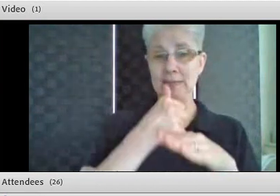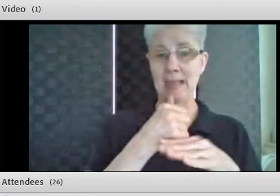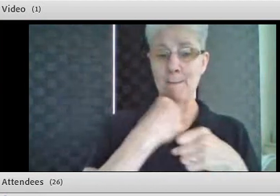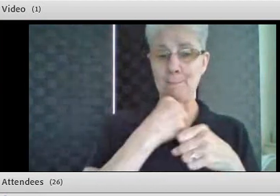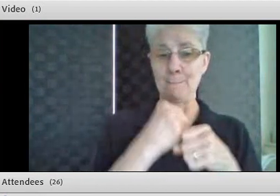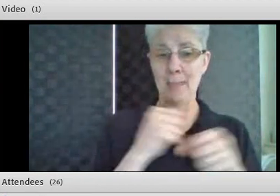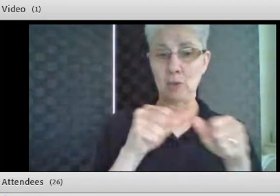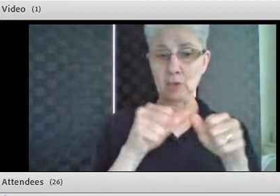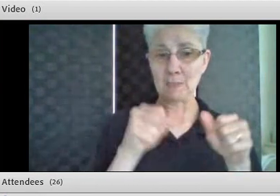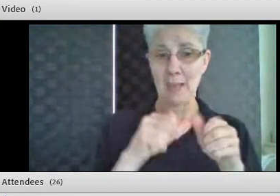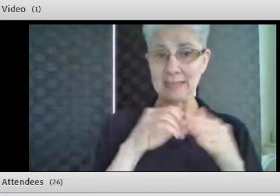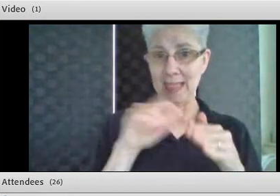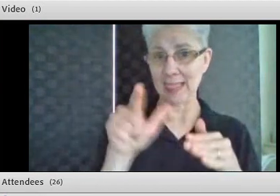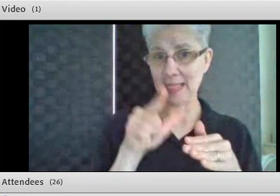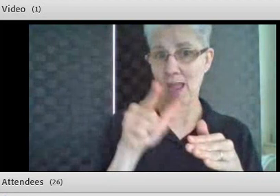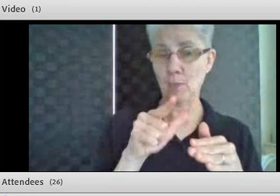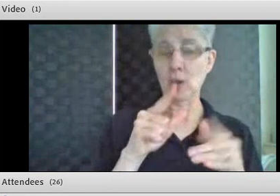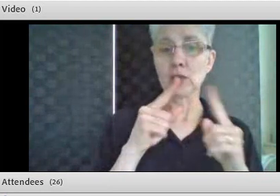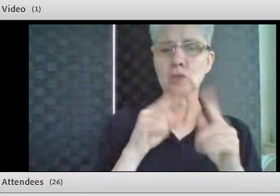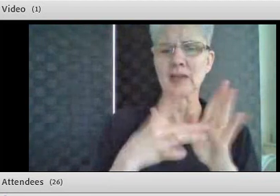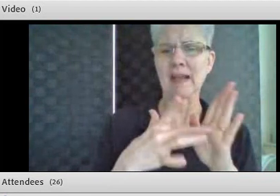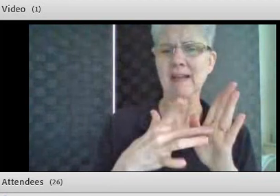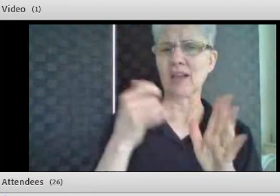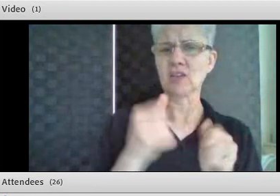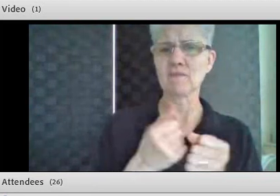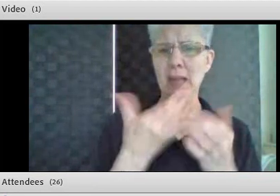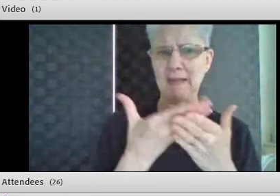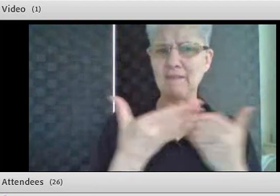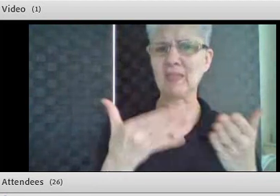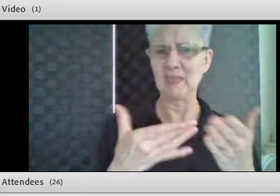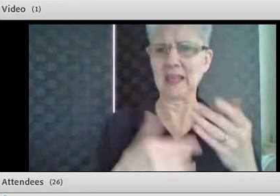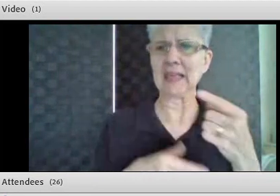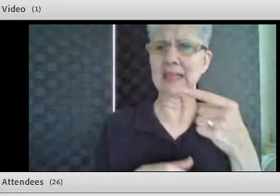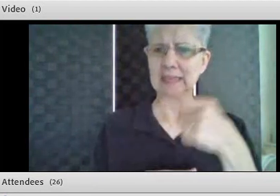and tools for the day, I want to just talk for a second about setup,